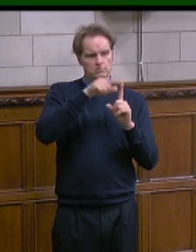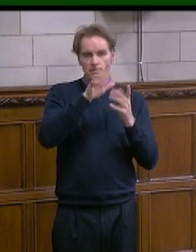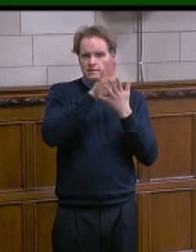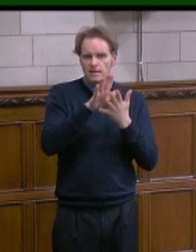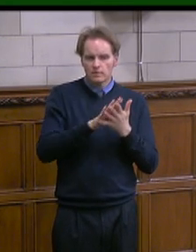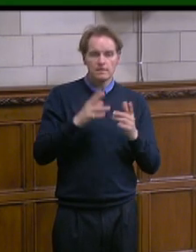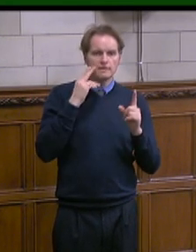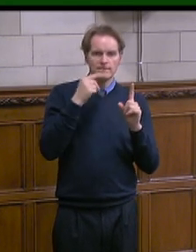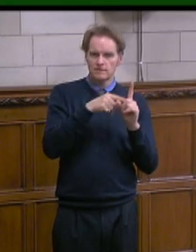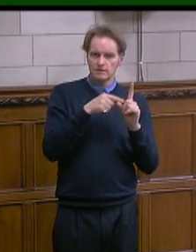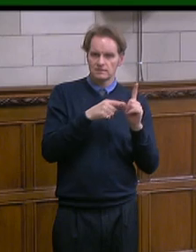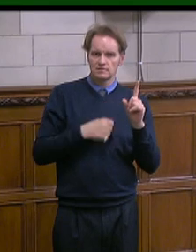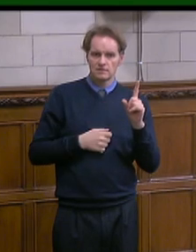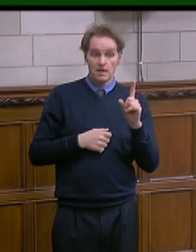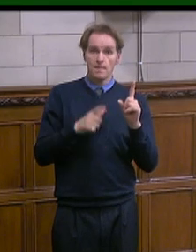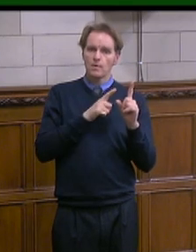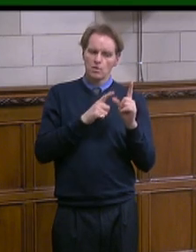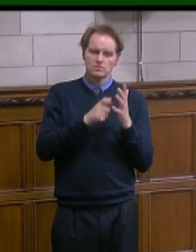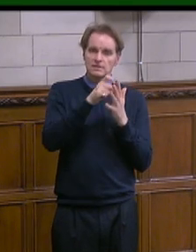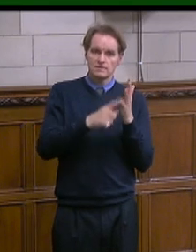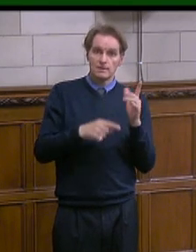because deafness is a disability, which has some logic.